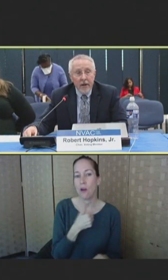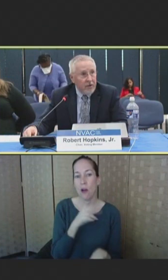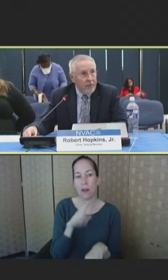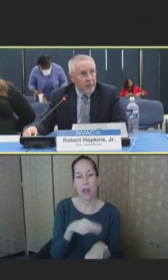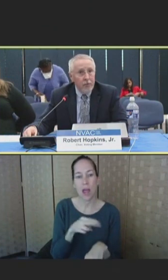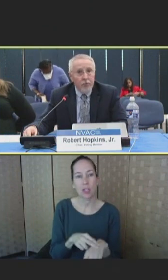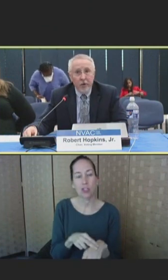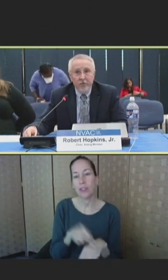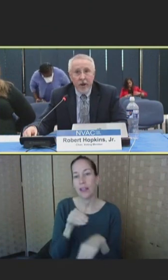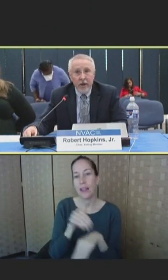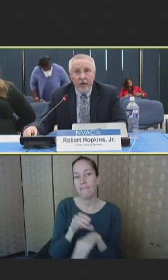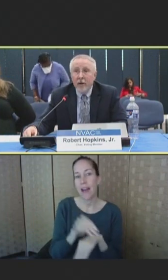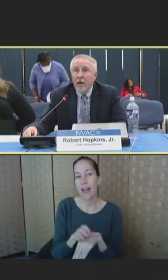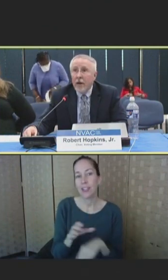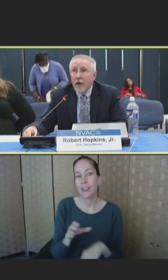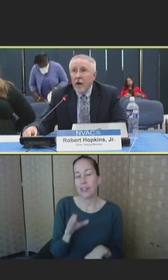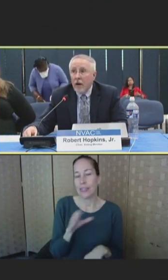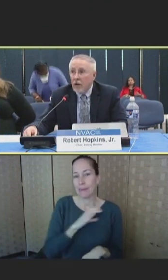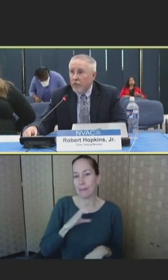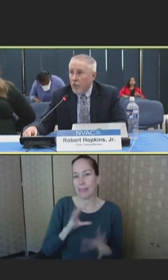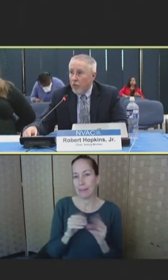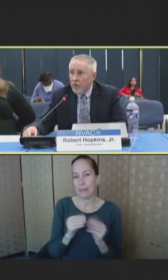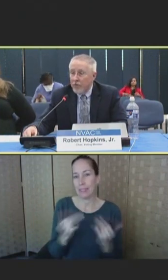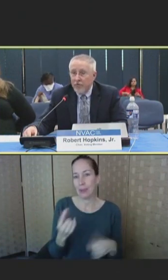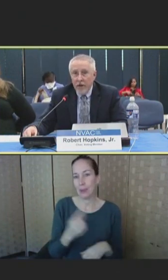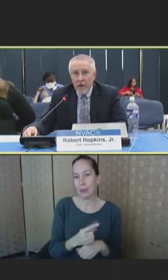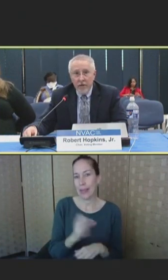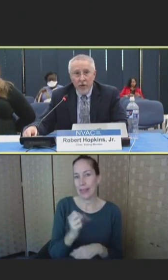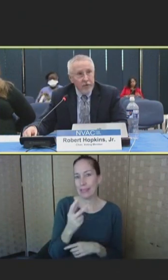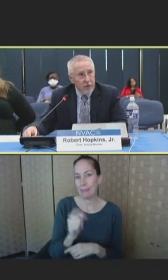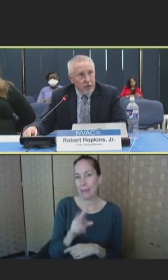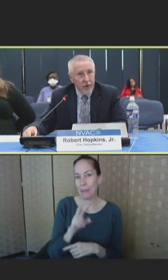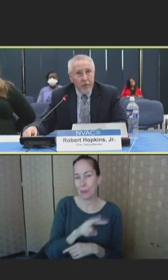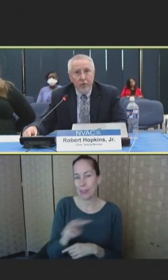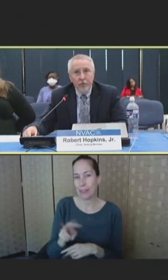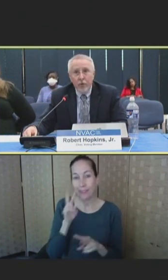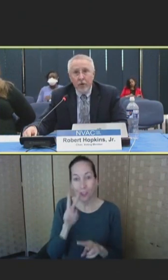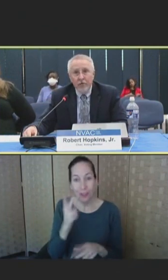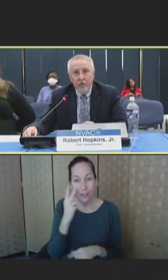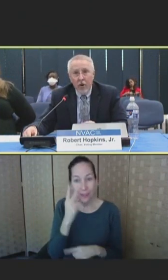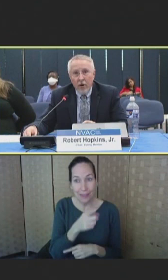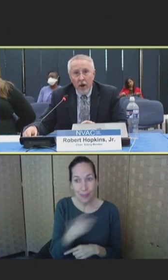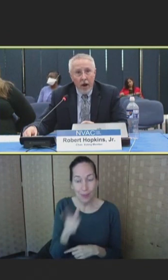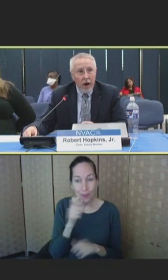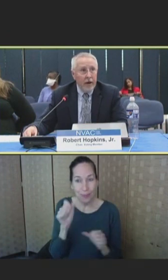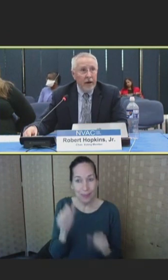September 22nd. I look forward to seeing those of you that are able to join us online and